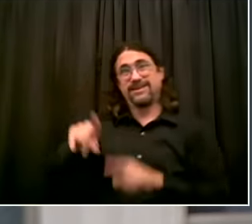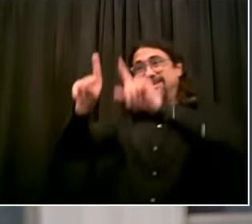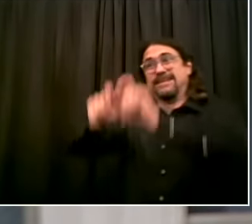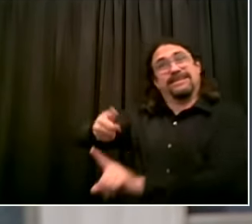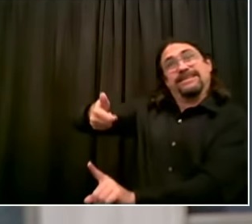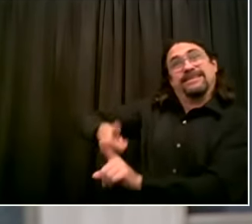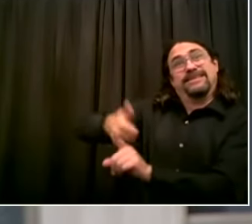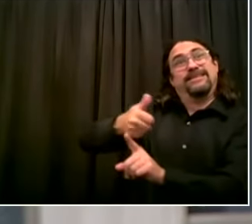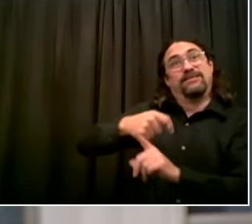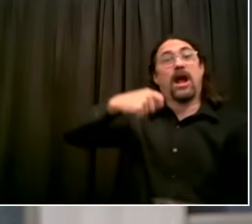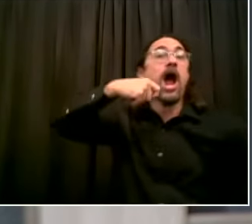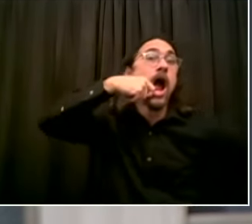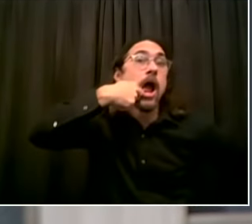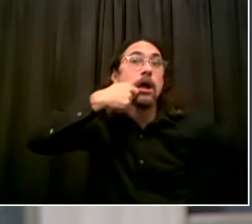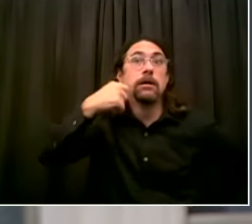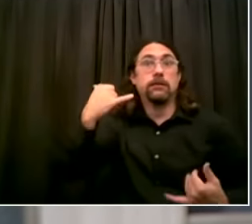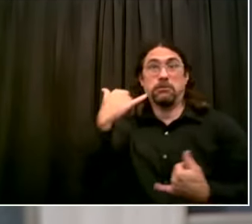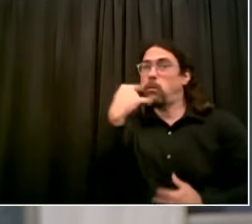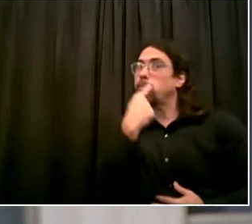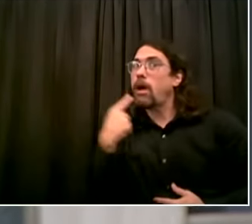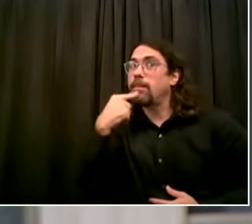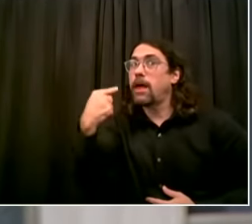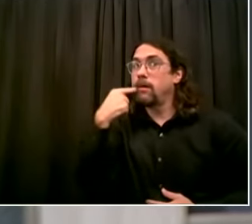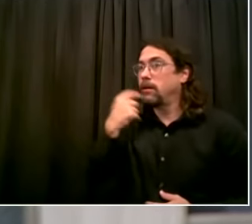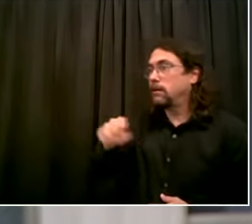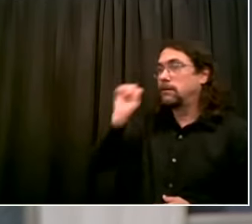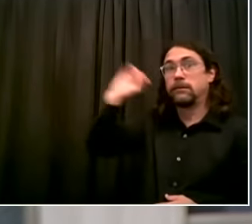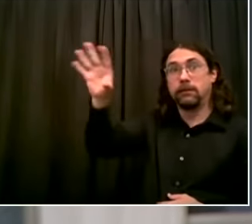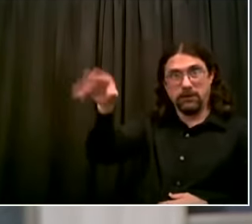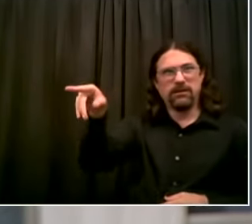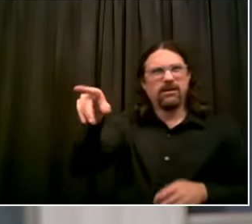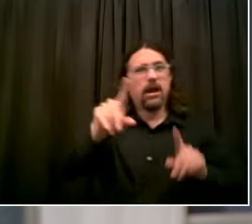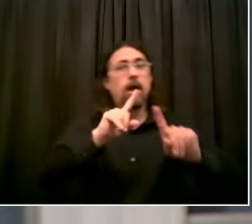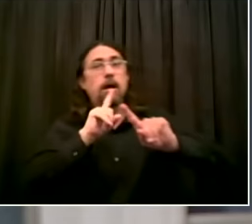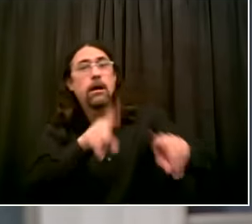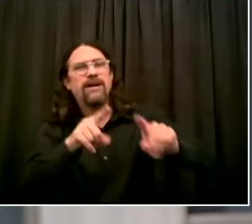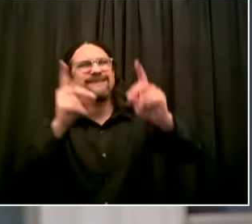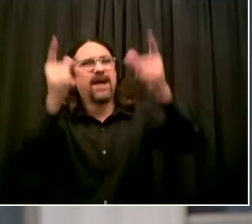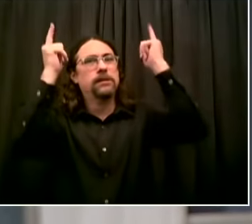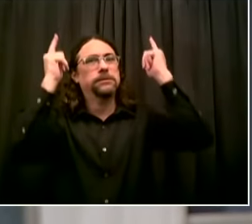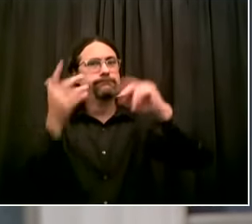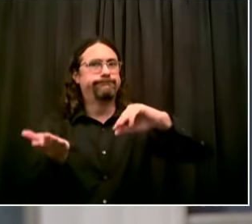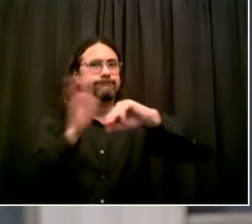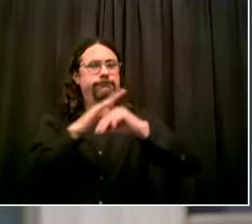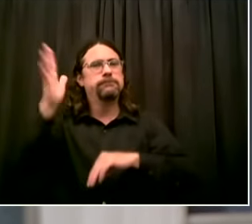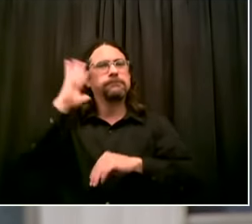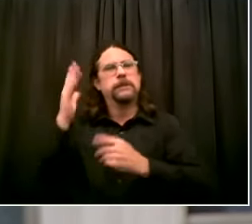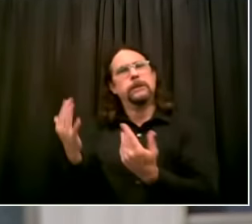GETTING OUT. I AM HAPPY WE HAVE NOT YET HAD TO TAKE EESWPI NG ACTIONS BUT AS